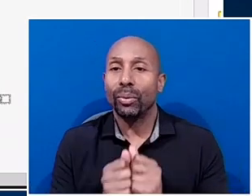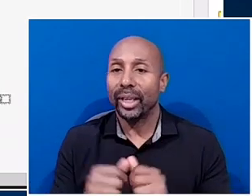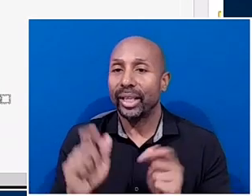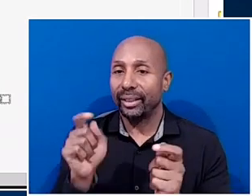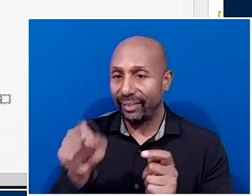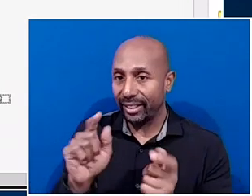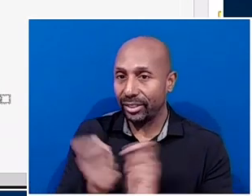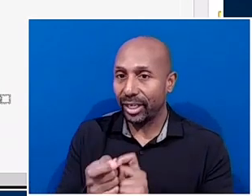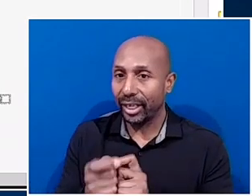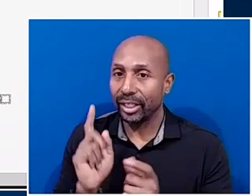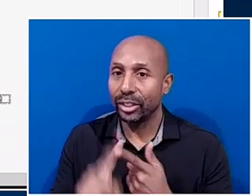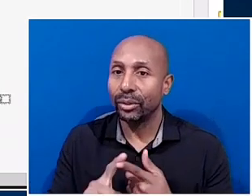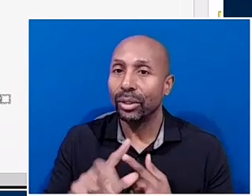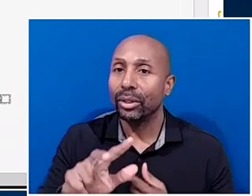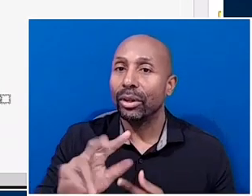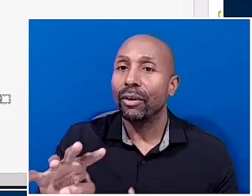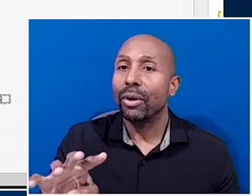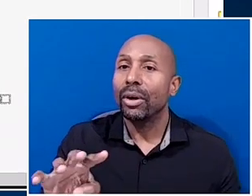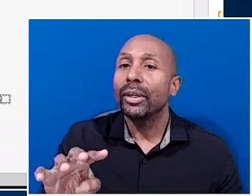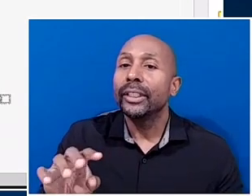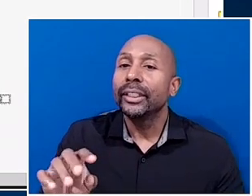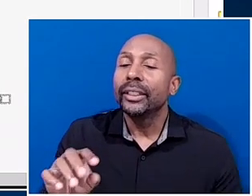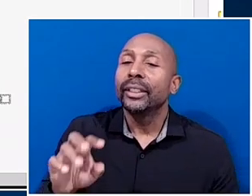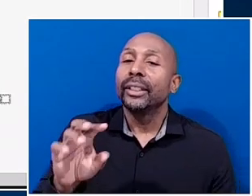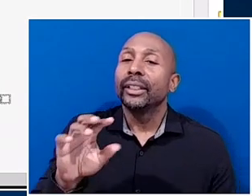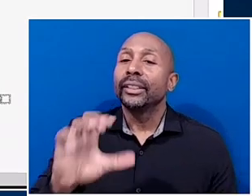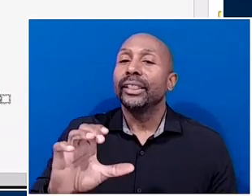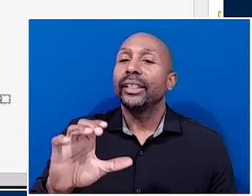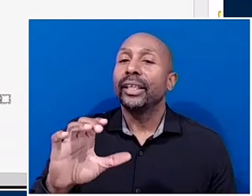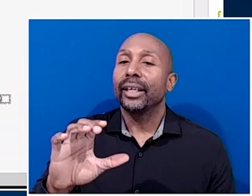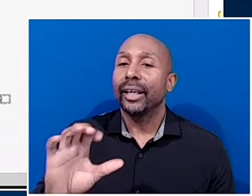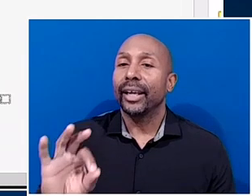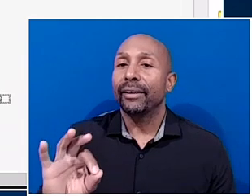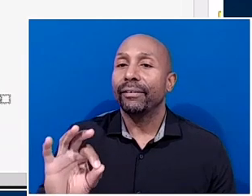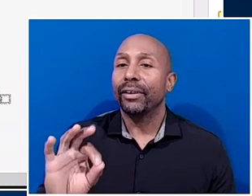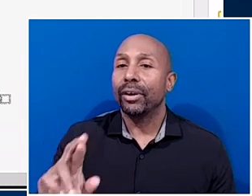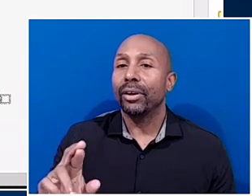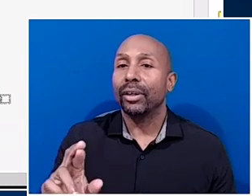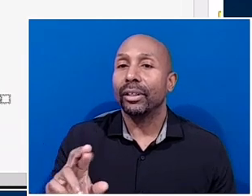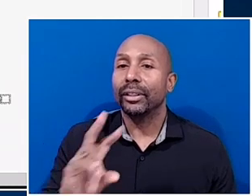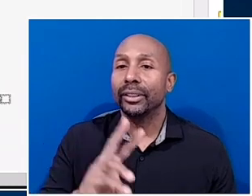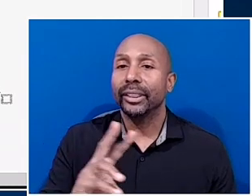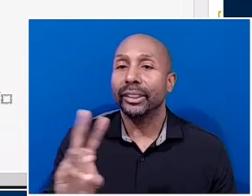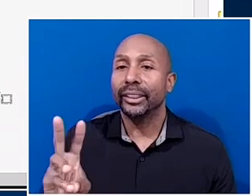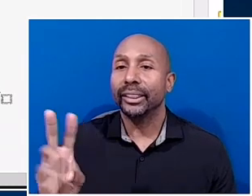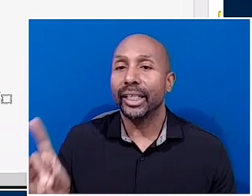CFR 668.21, in which we amended the